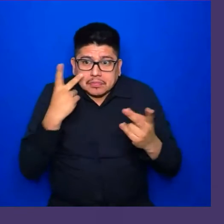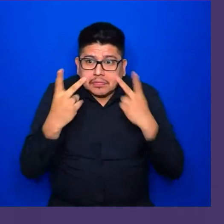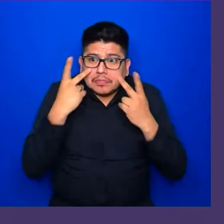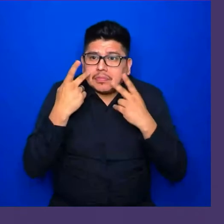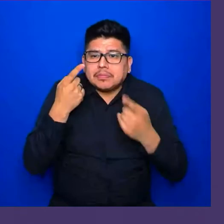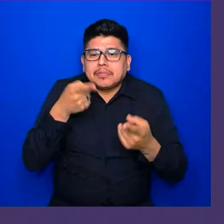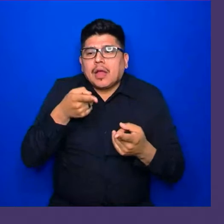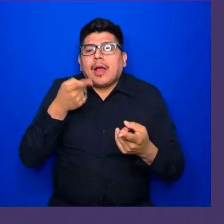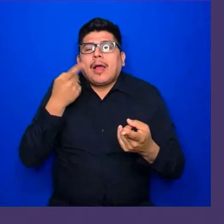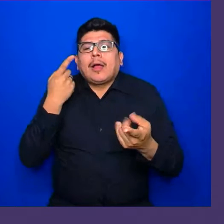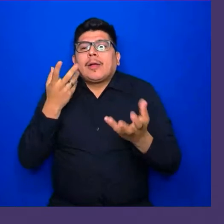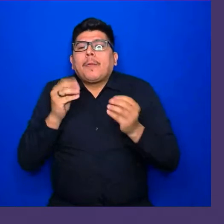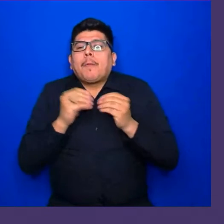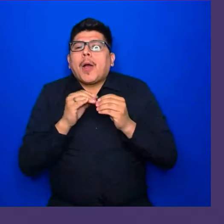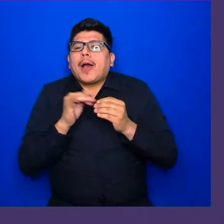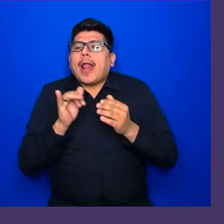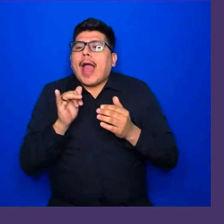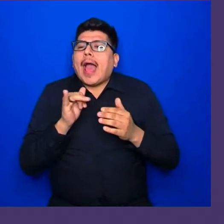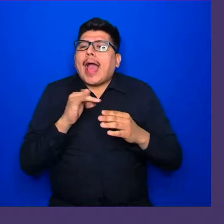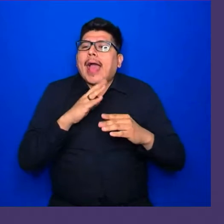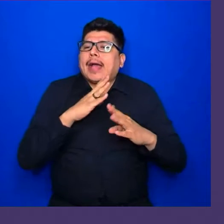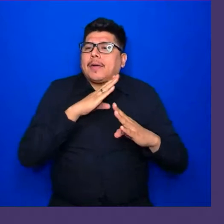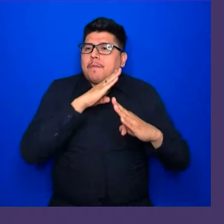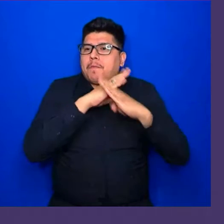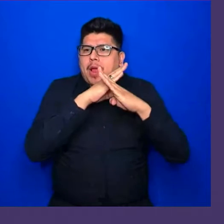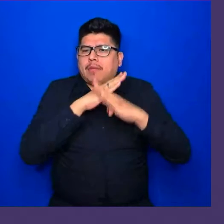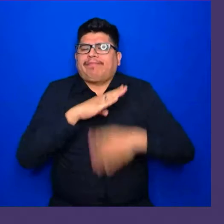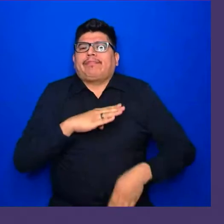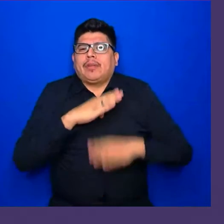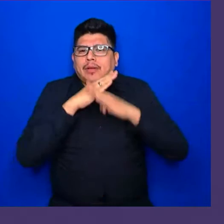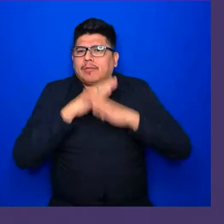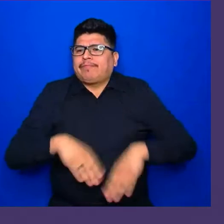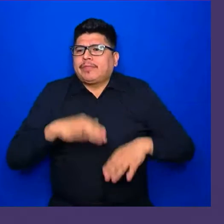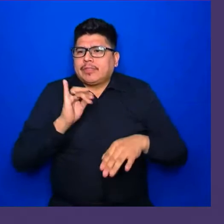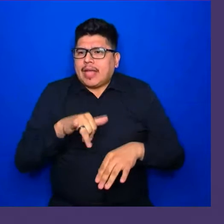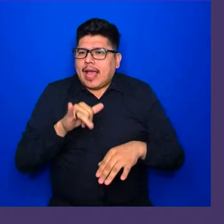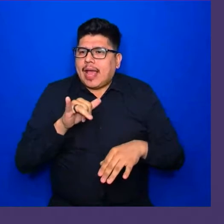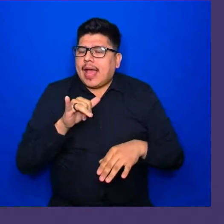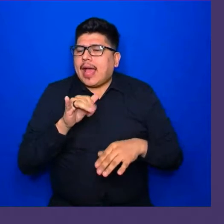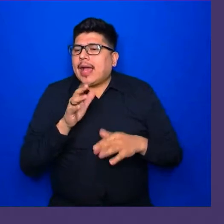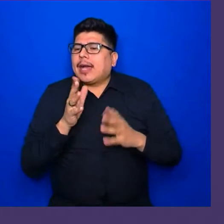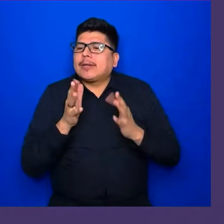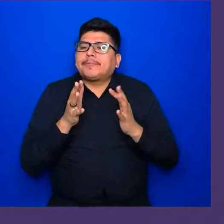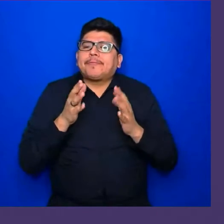happen and the power there and what we need to be doing and pushing harder on